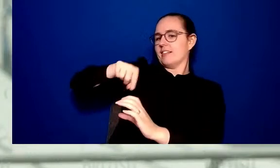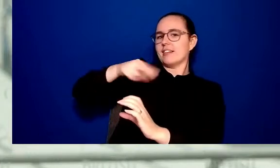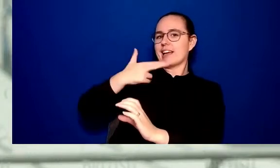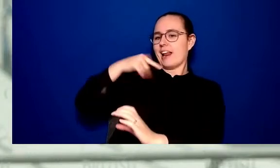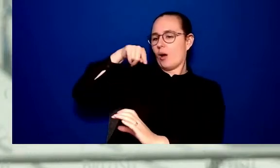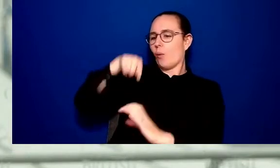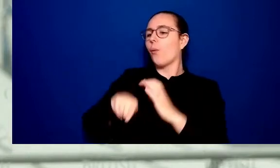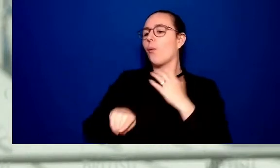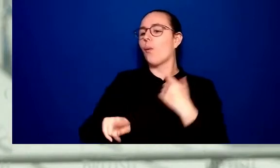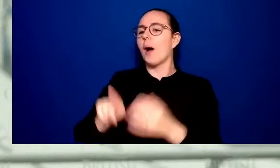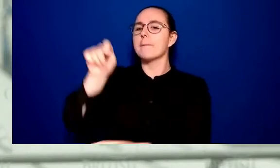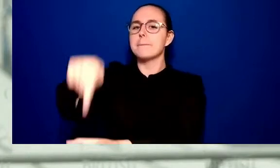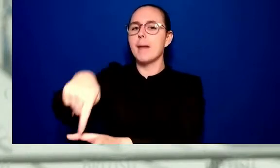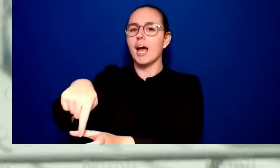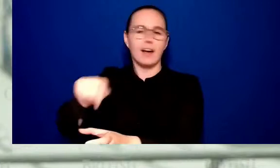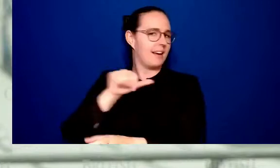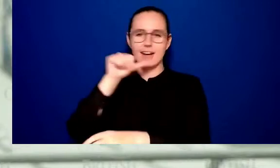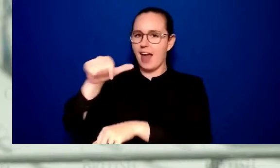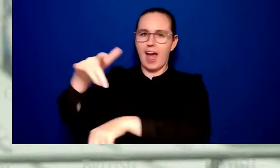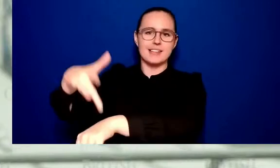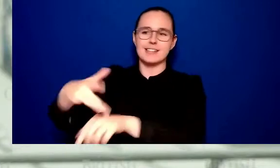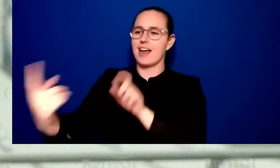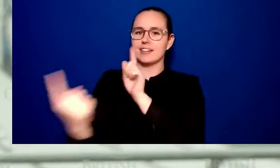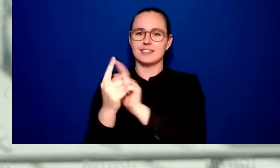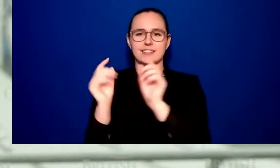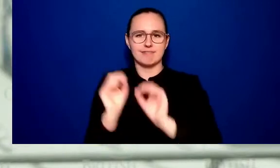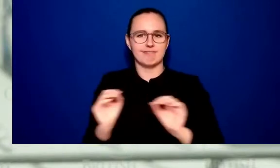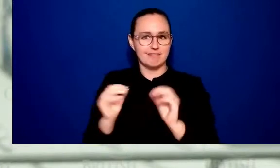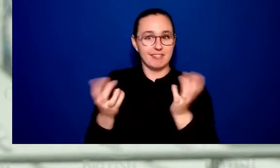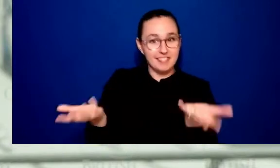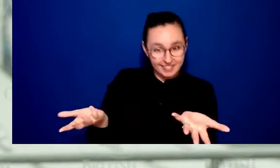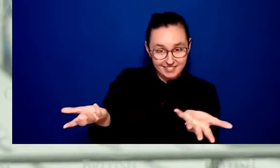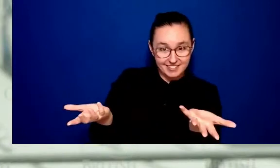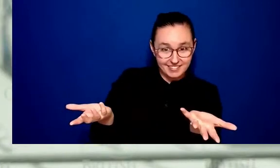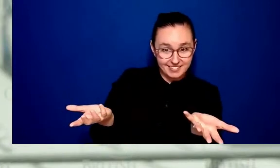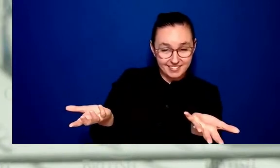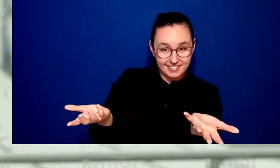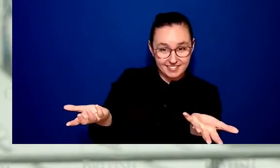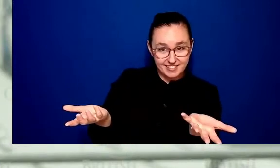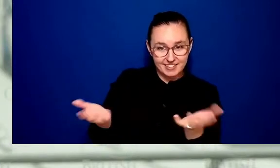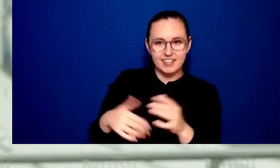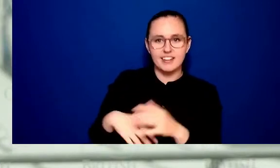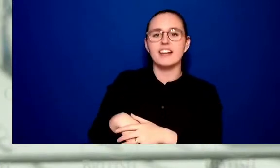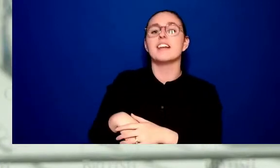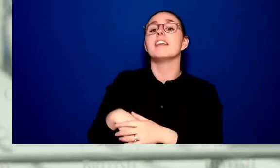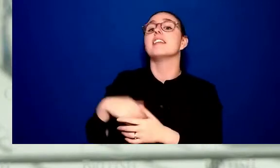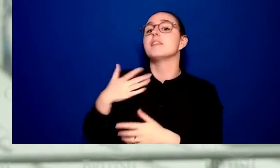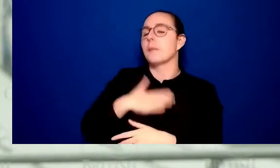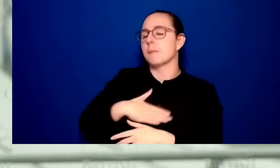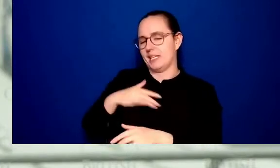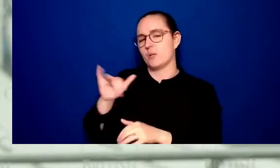treaters expect for this Halloween and Mr Minister? Dicks? Please sit as well, Please. Now that we've finished